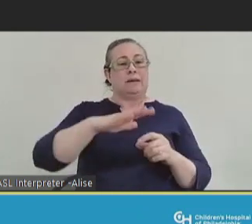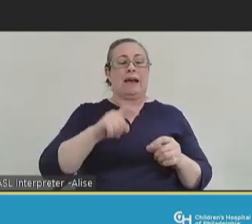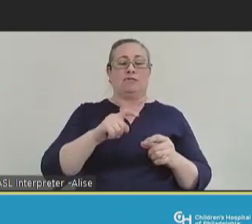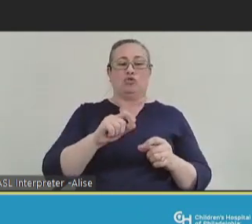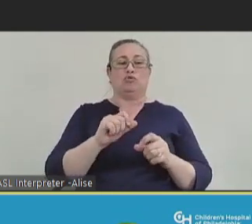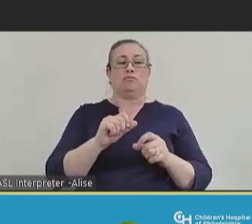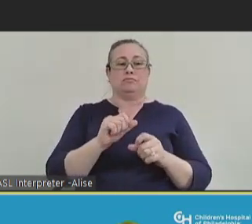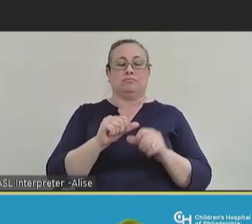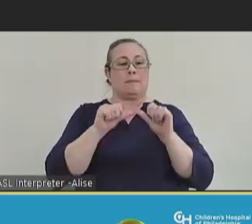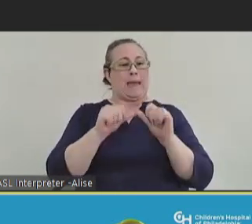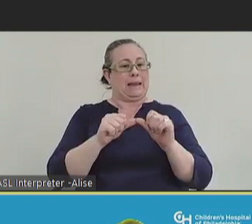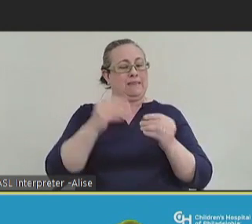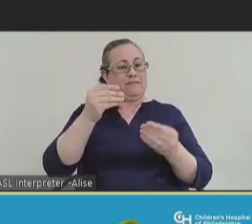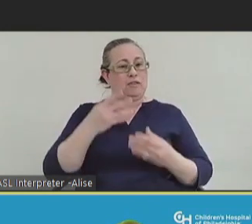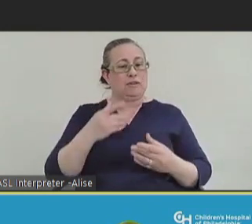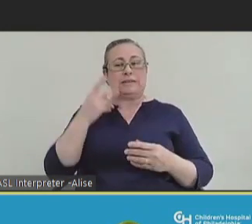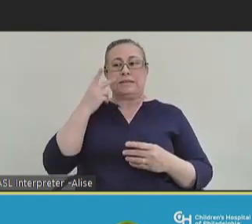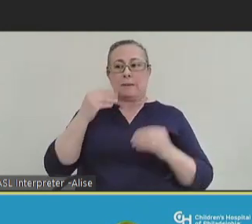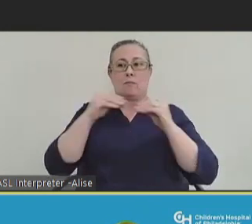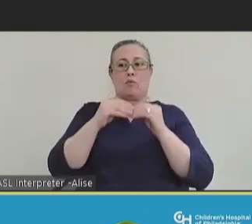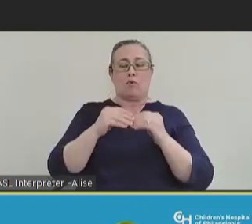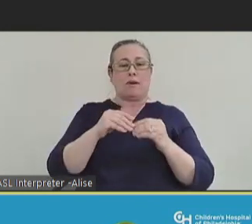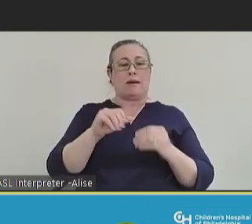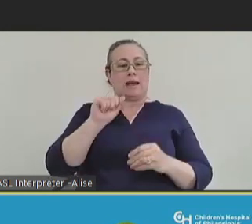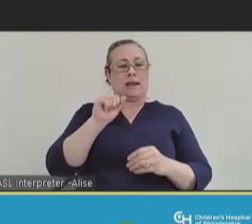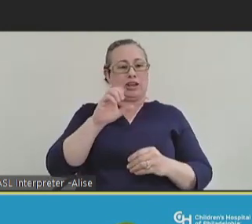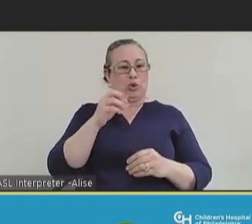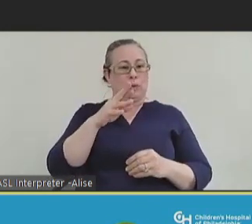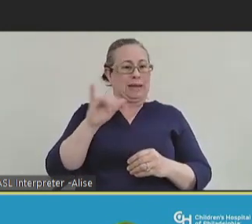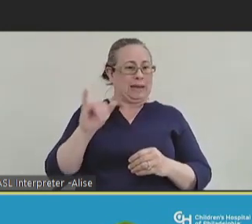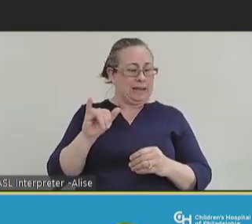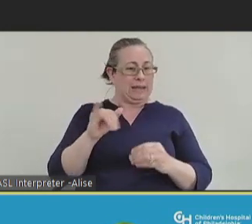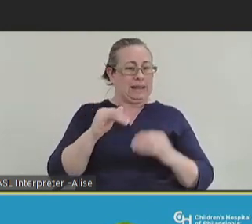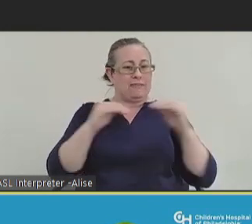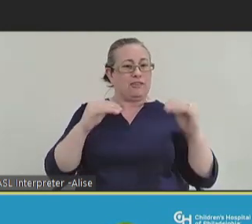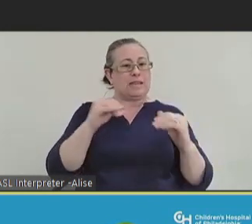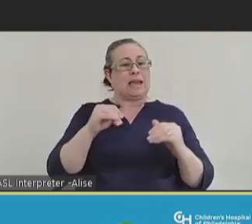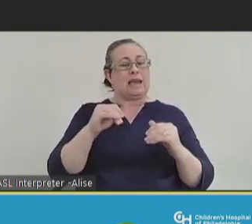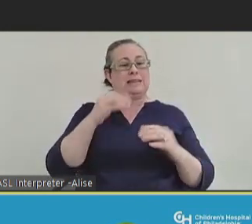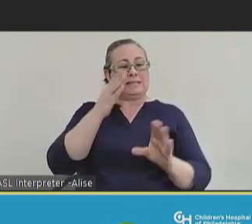are seeing higher acuity levels, both medically and psychosocially, which has prompted a call to